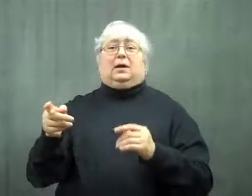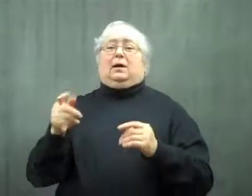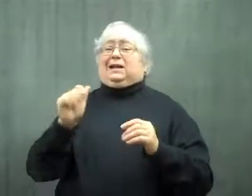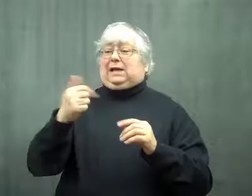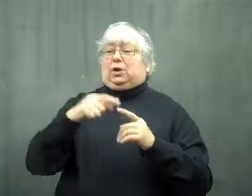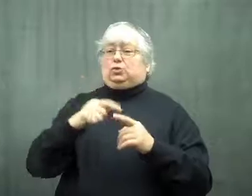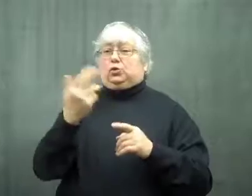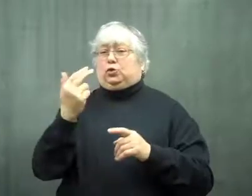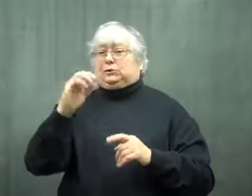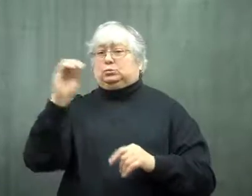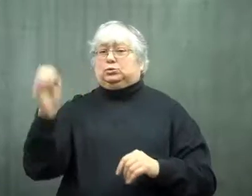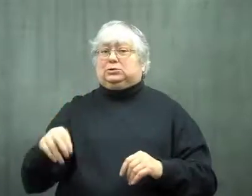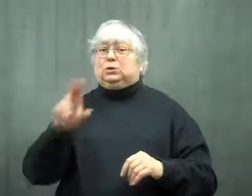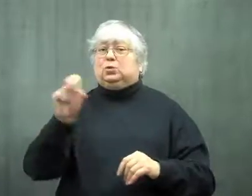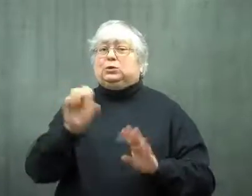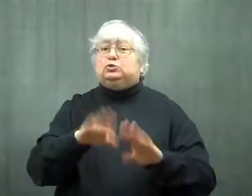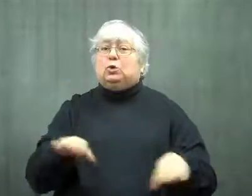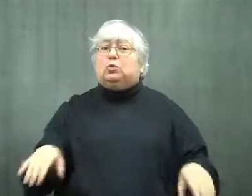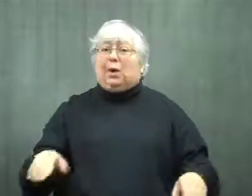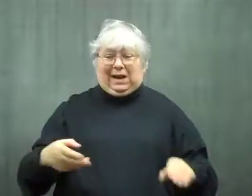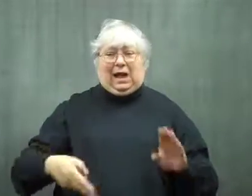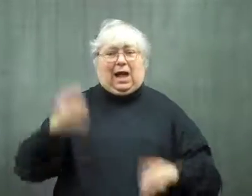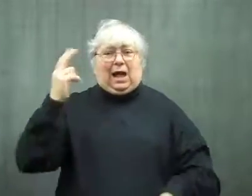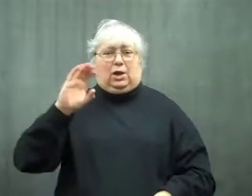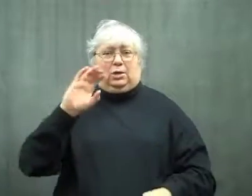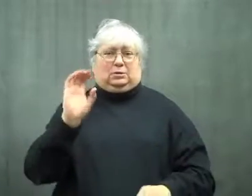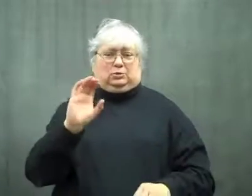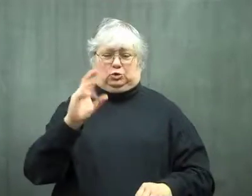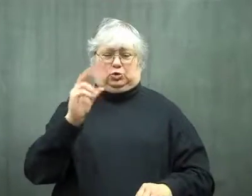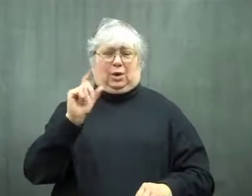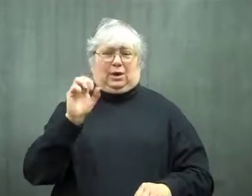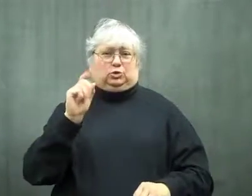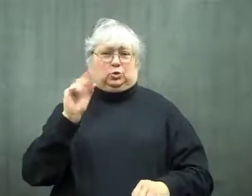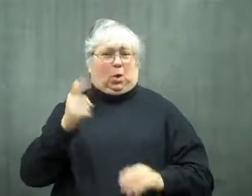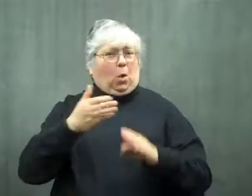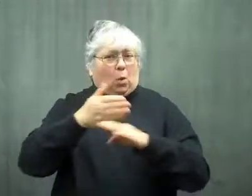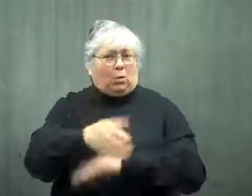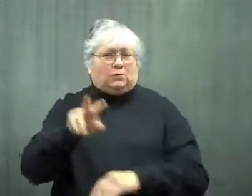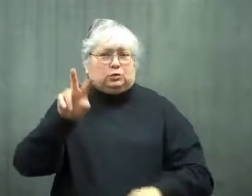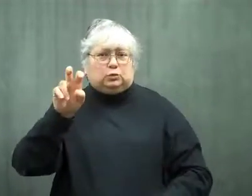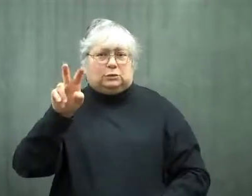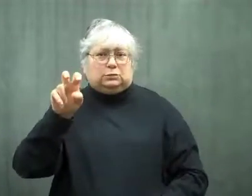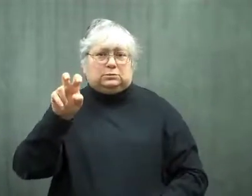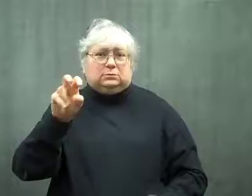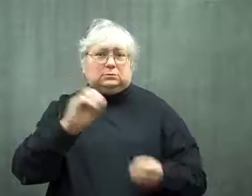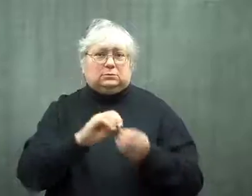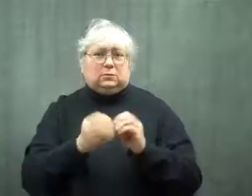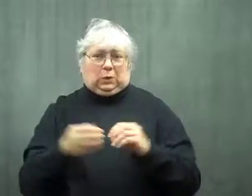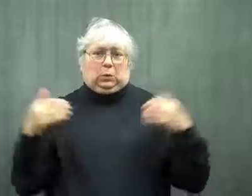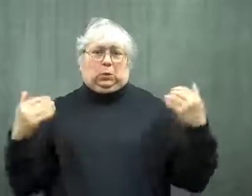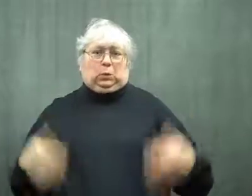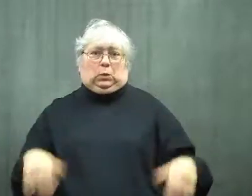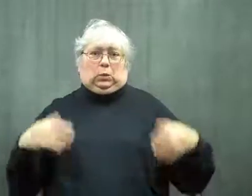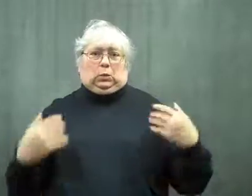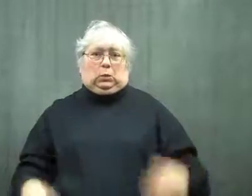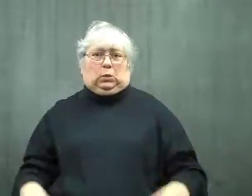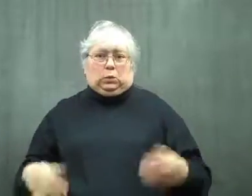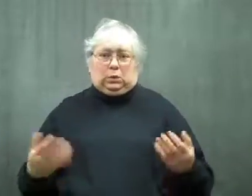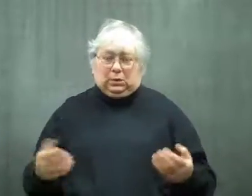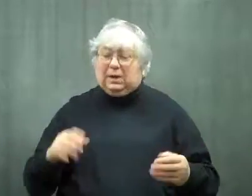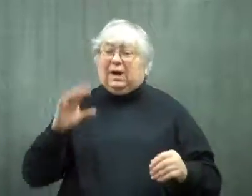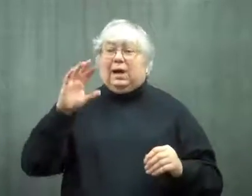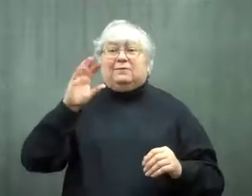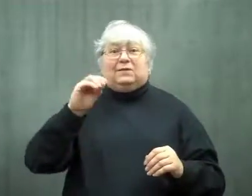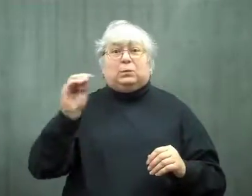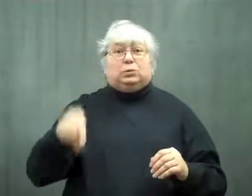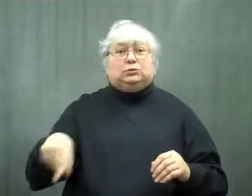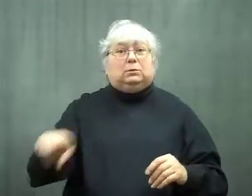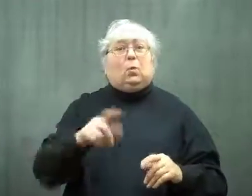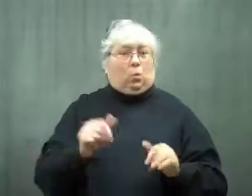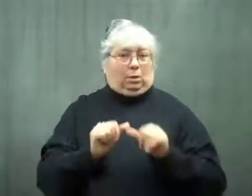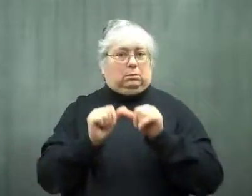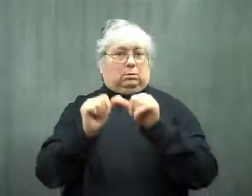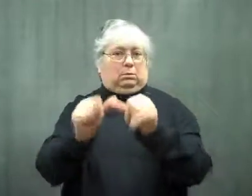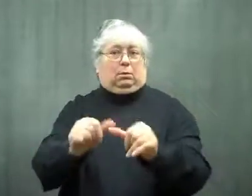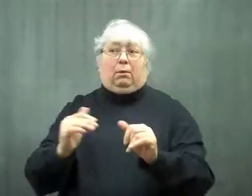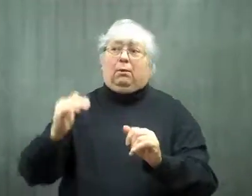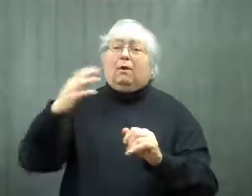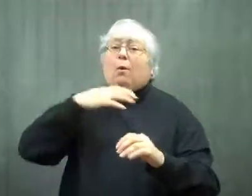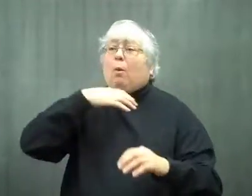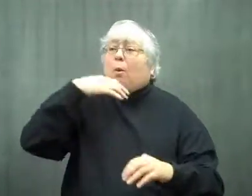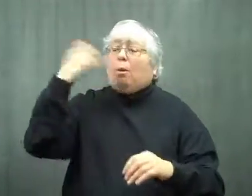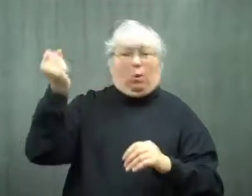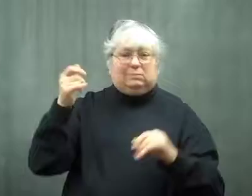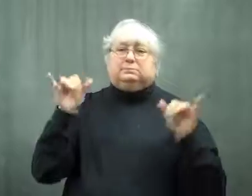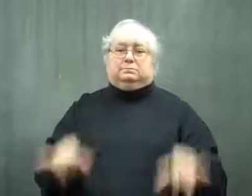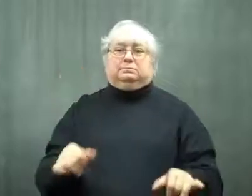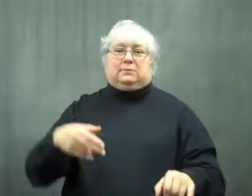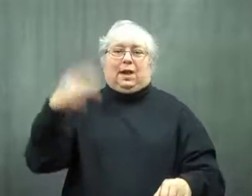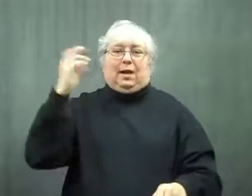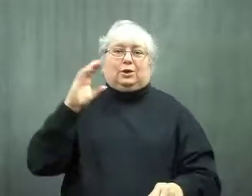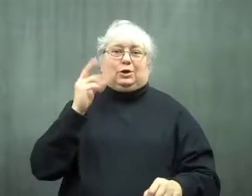10 to 13% of US children have high cholesterol, measuring over 200. Wow.